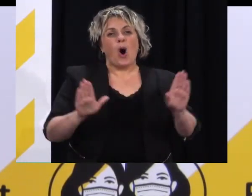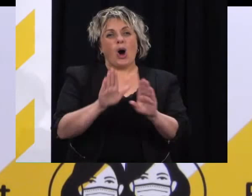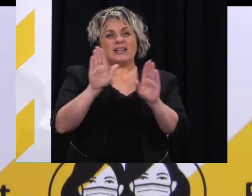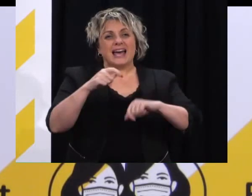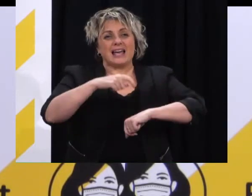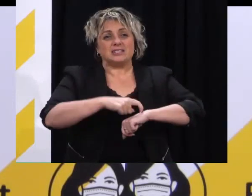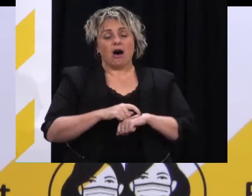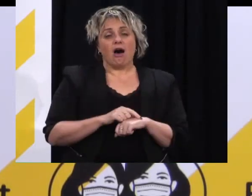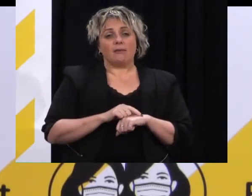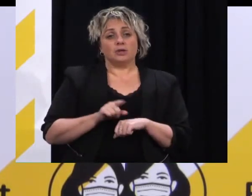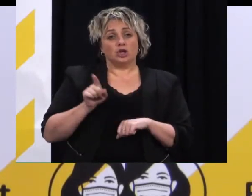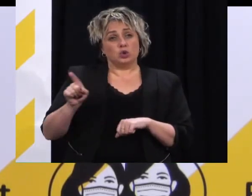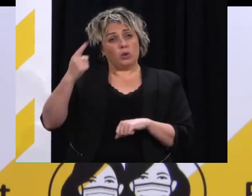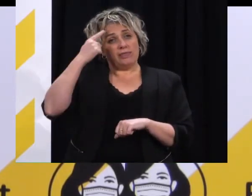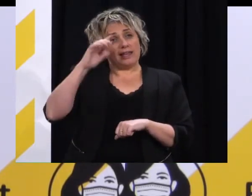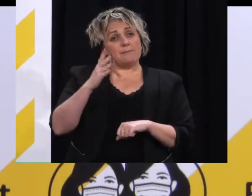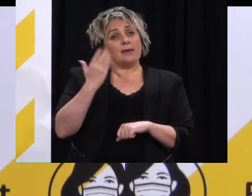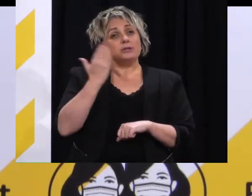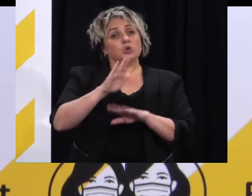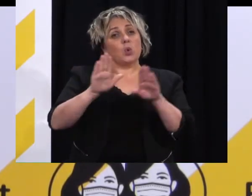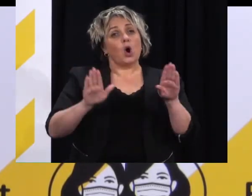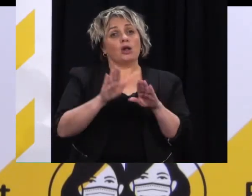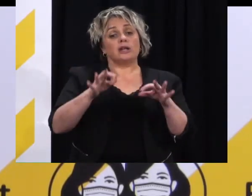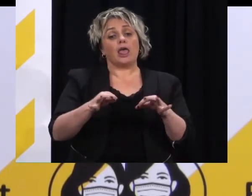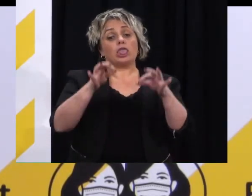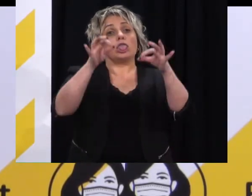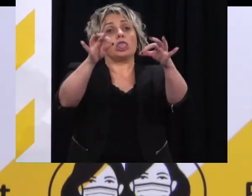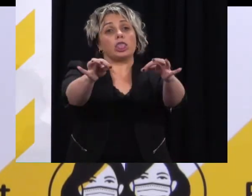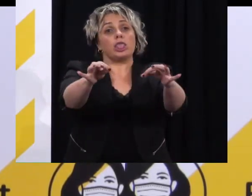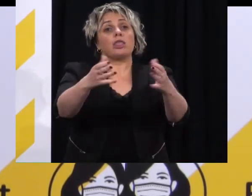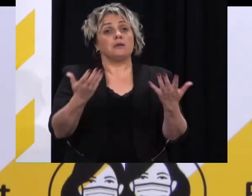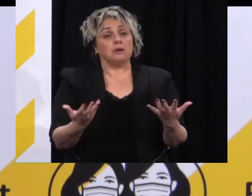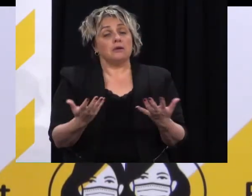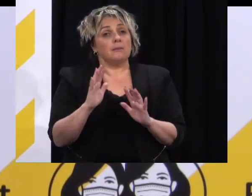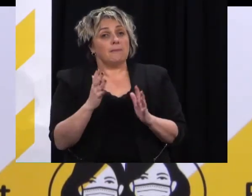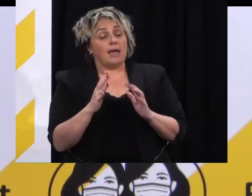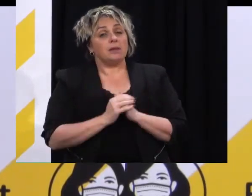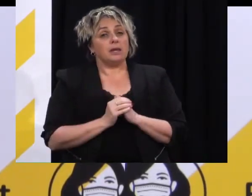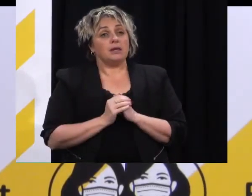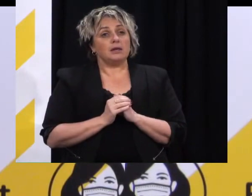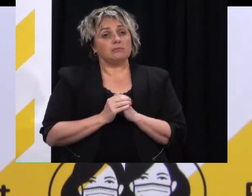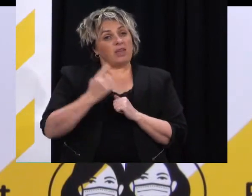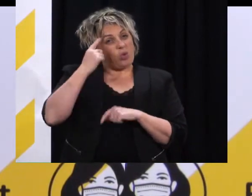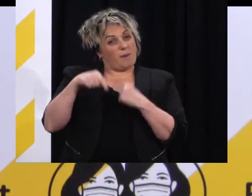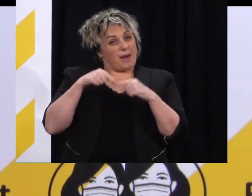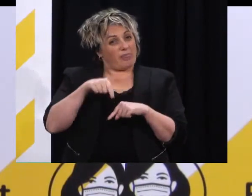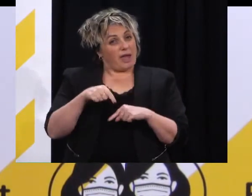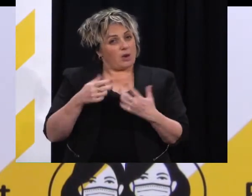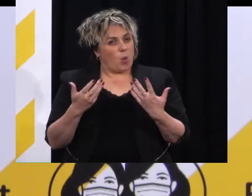among parents that lockdown will run into the school holidays, which are nearing. Have you given any